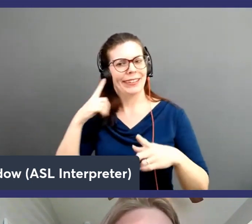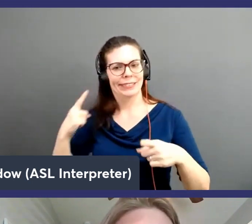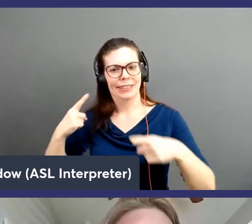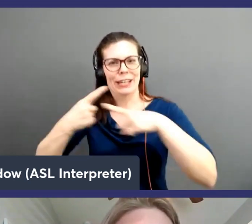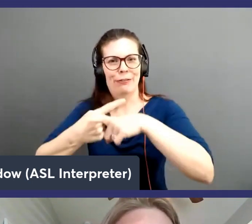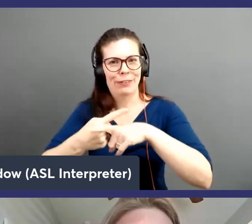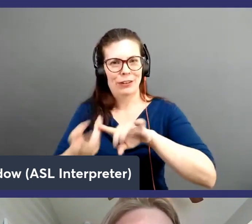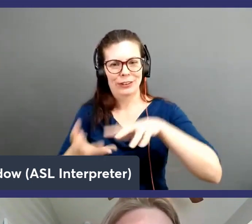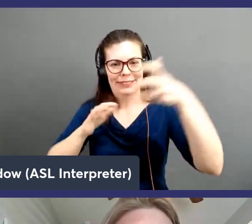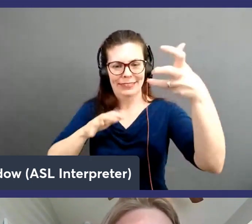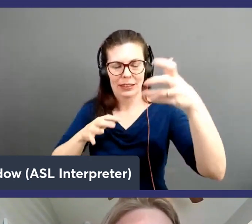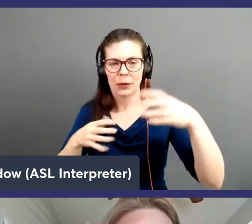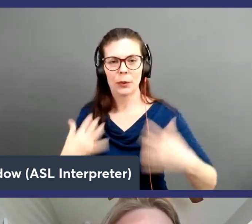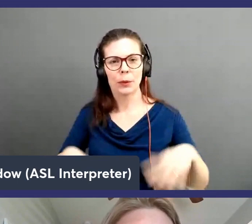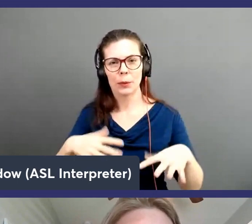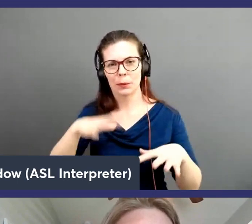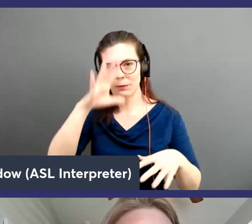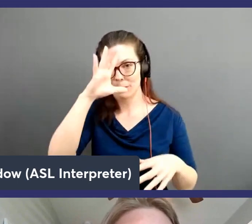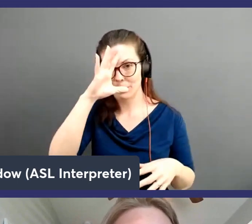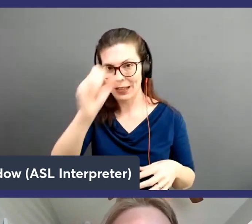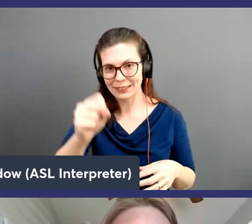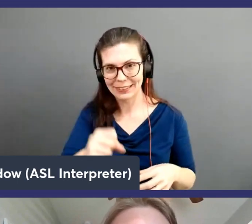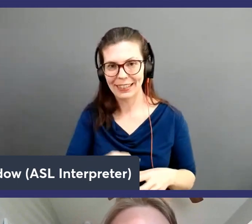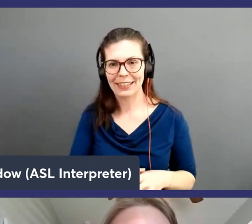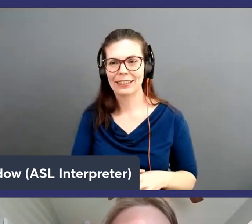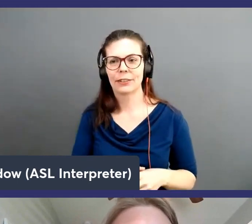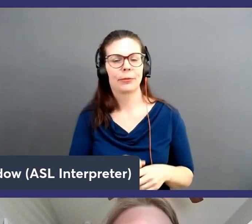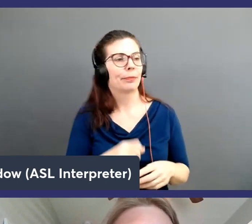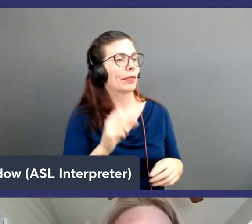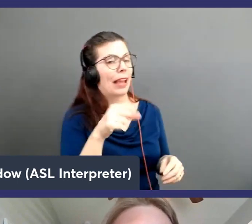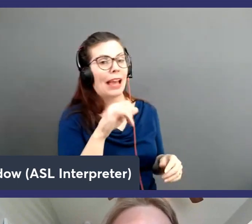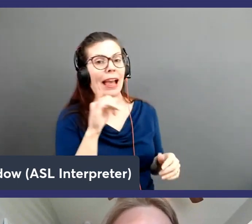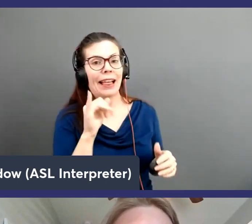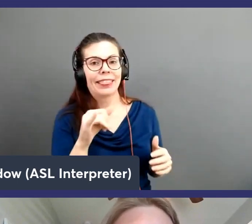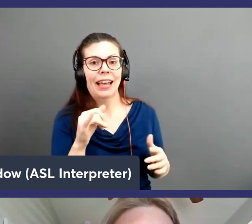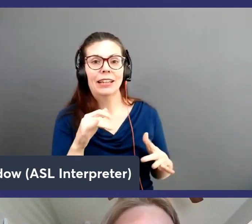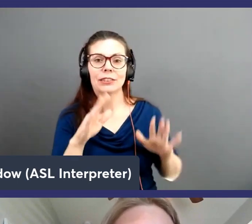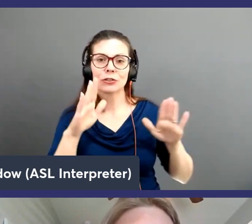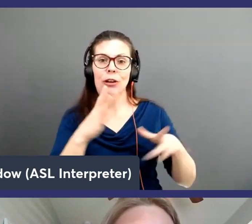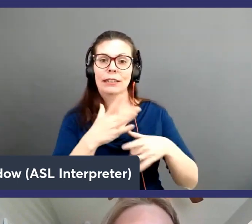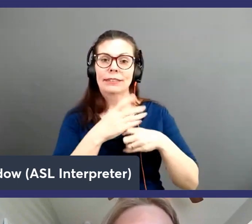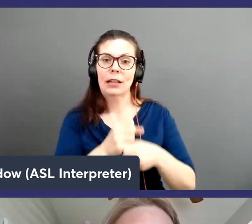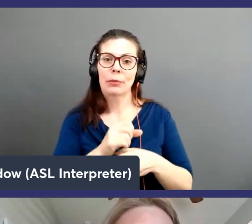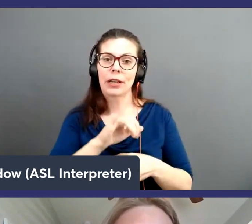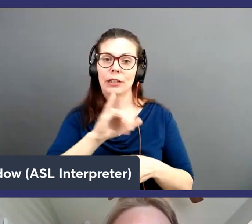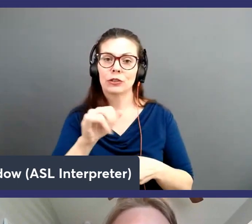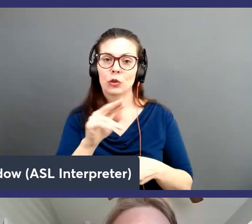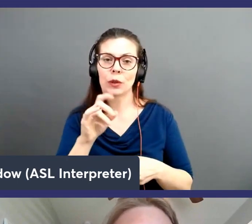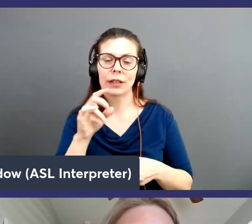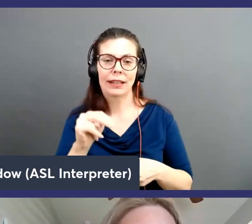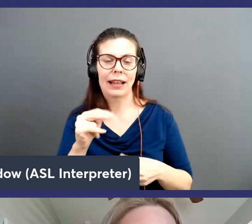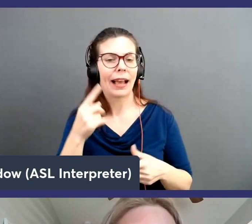is truly fascinating. Yeah, that was a great summary, Jordan, and I still probably understand about 10%